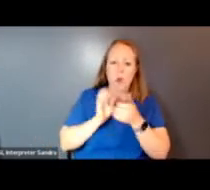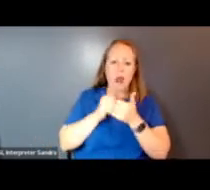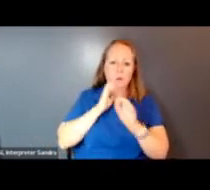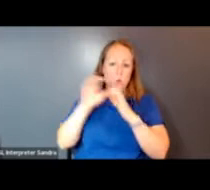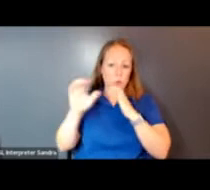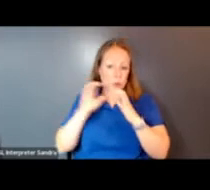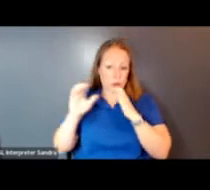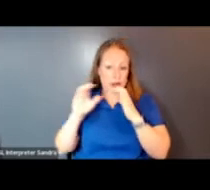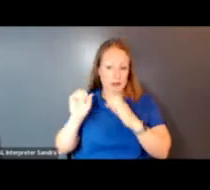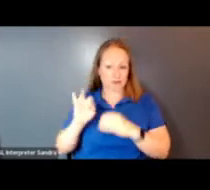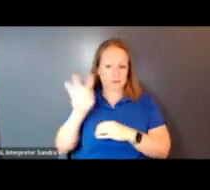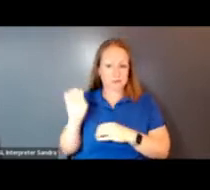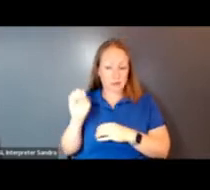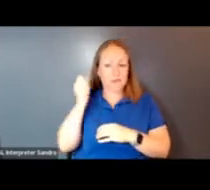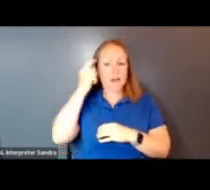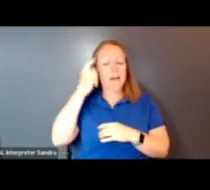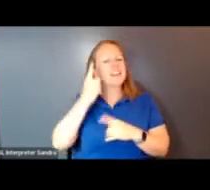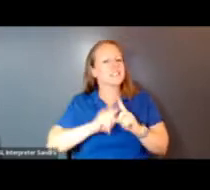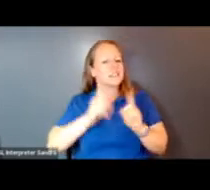from the established procedures that we had.